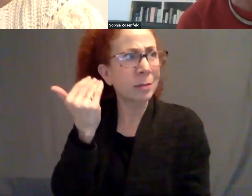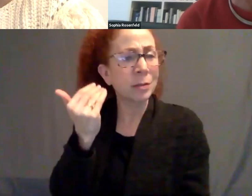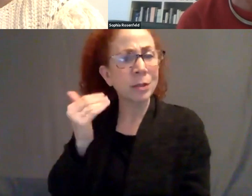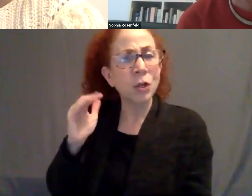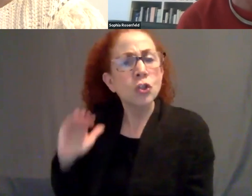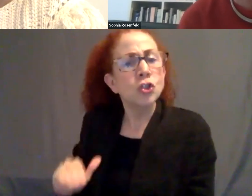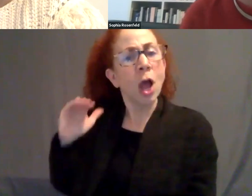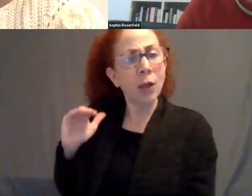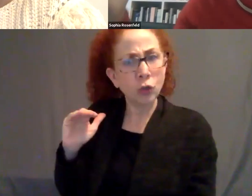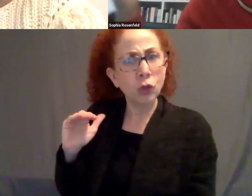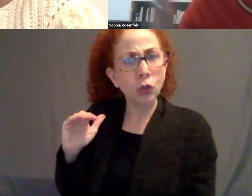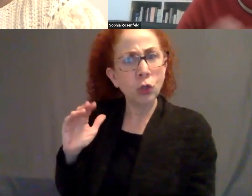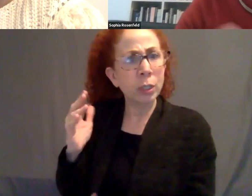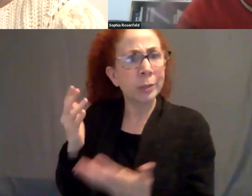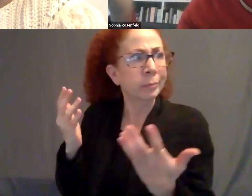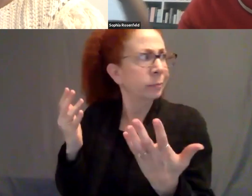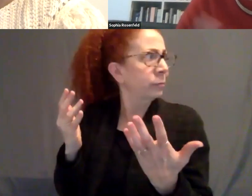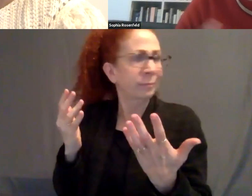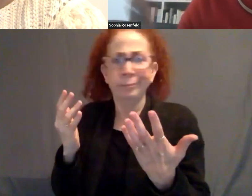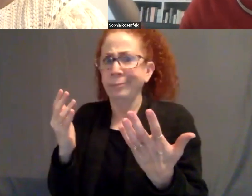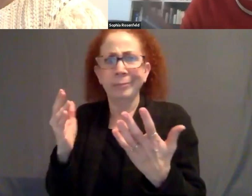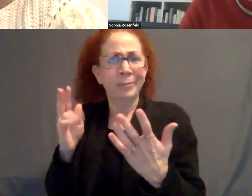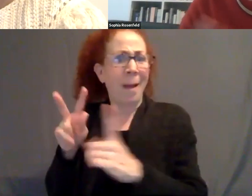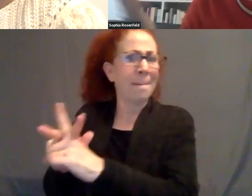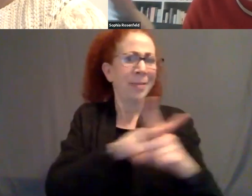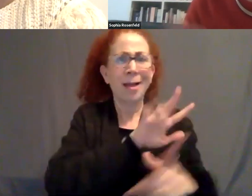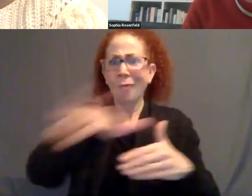not only runs across race and class and all other kinds